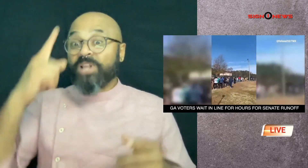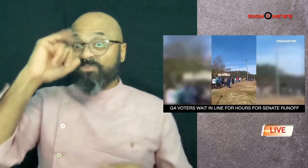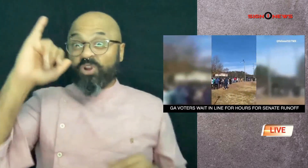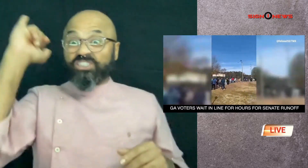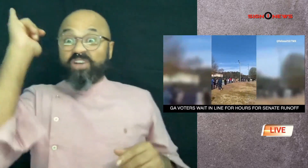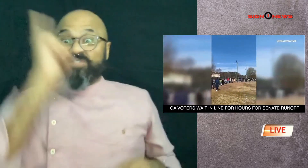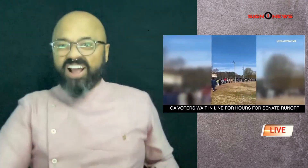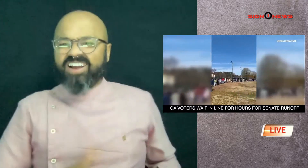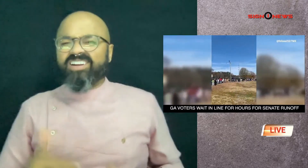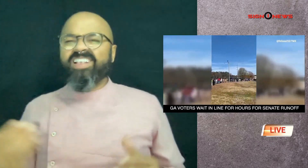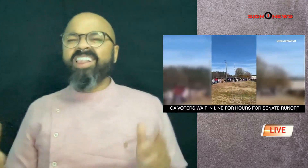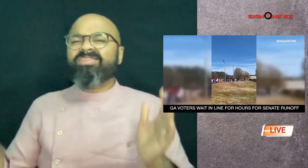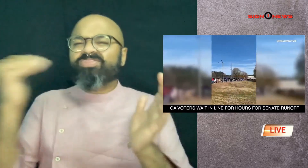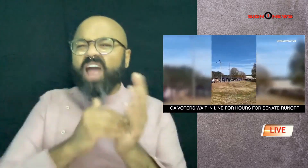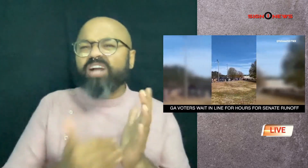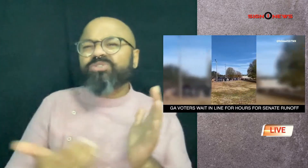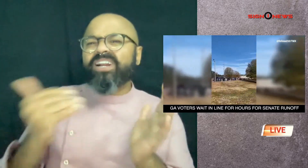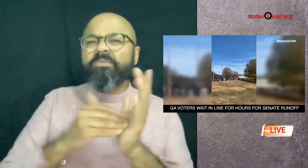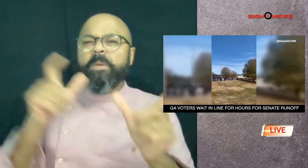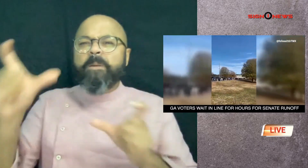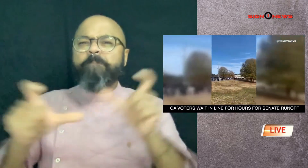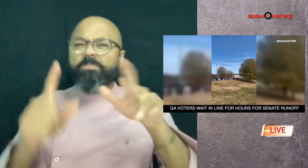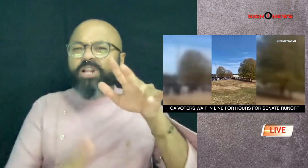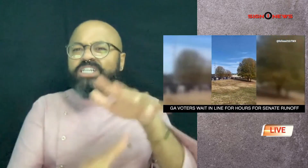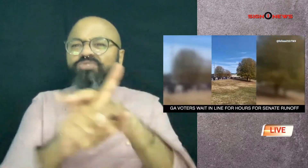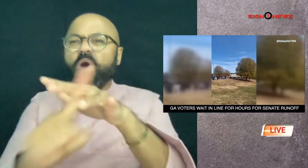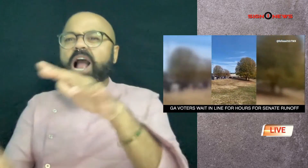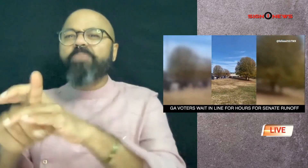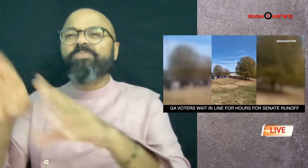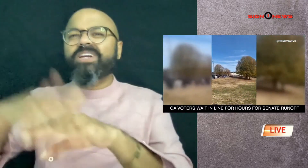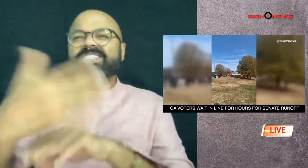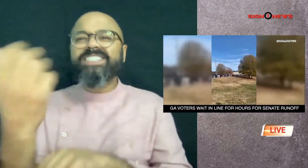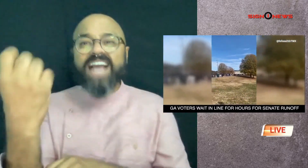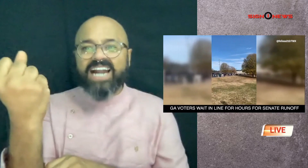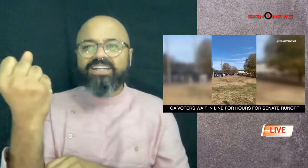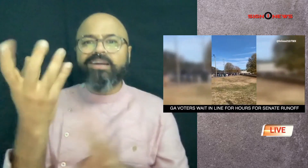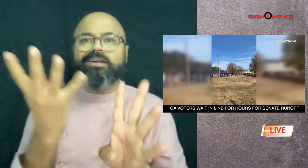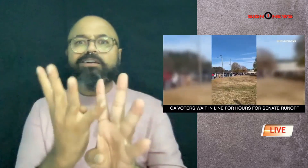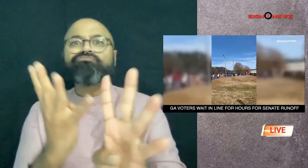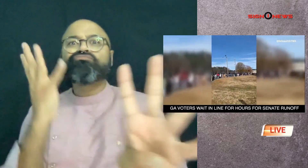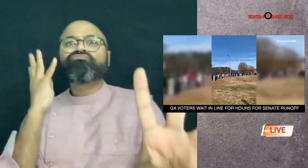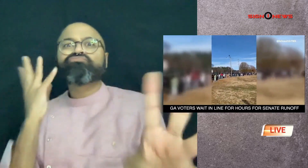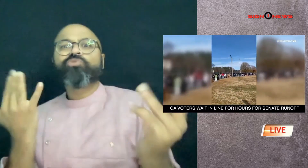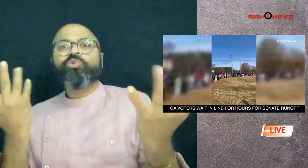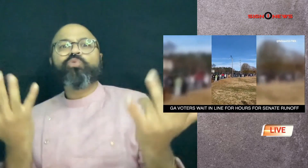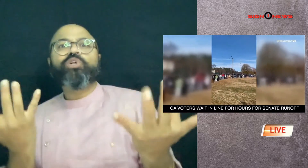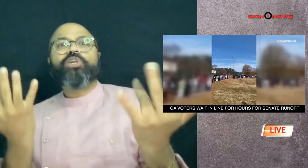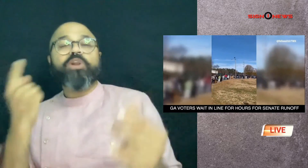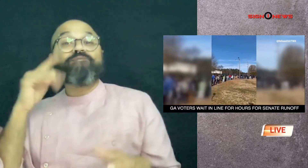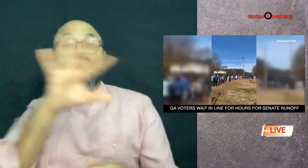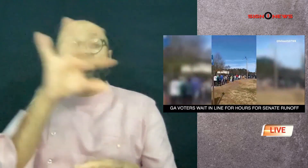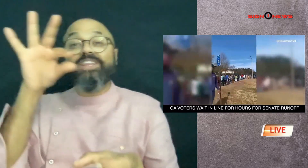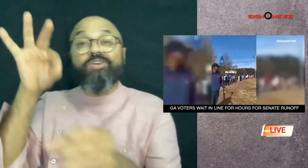as a result thousands of people showed up on Saturday and waited hours in line to cast